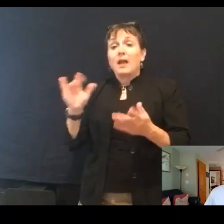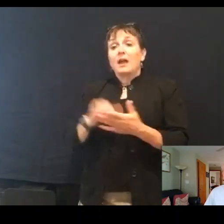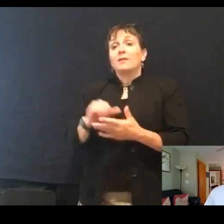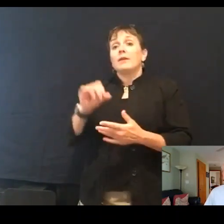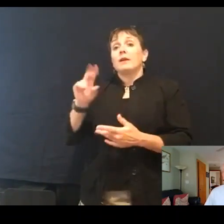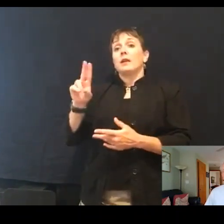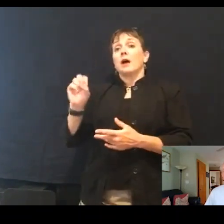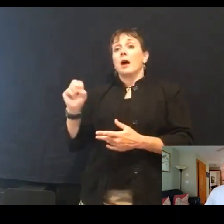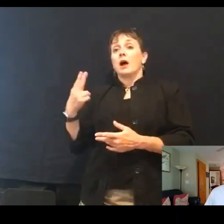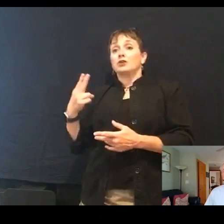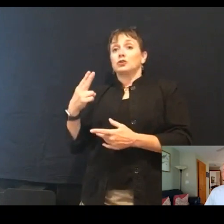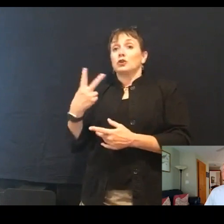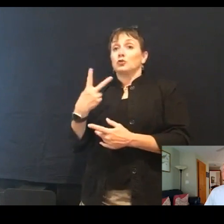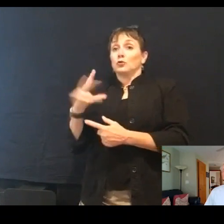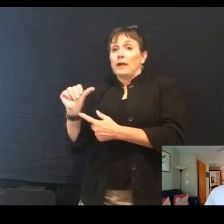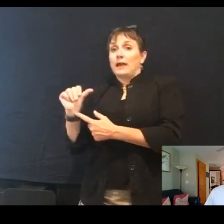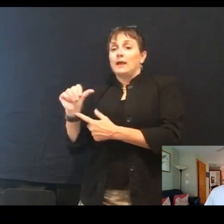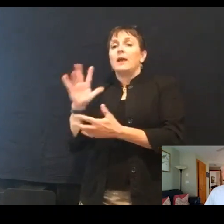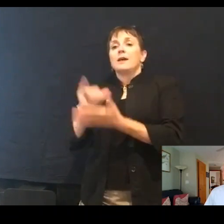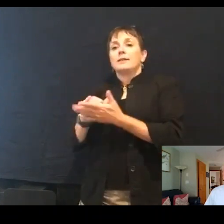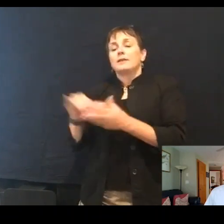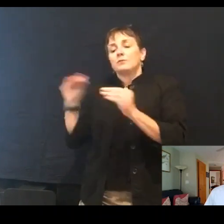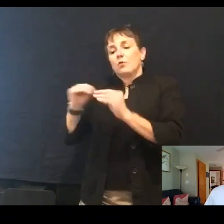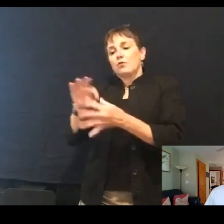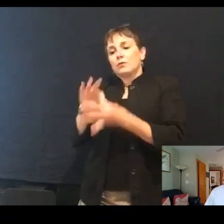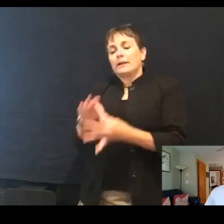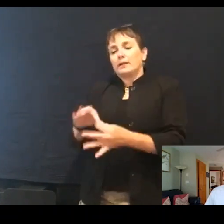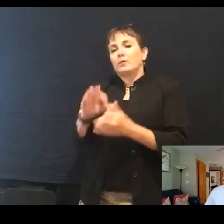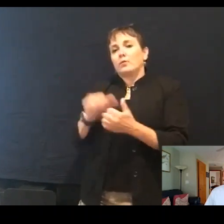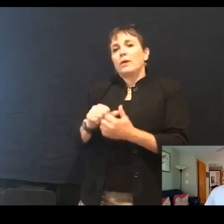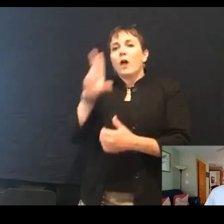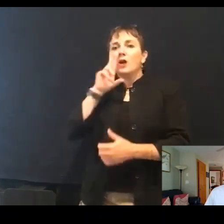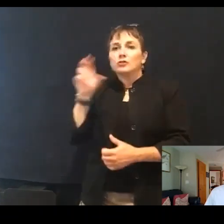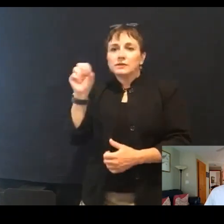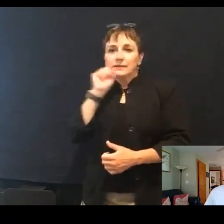And USH2A gene is known to be associated with Usher syndrome